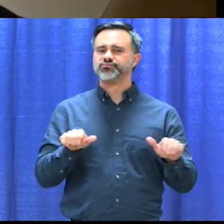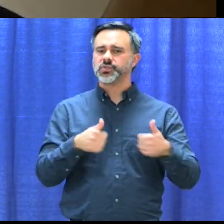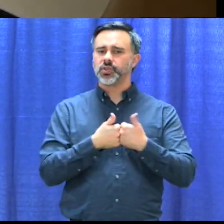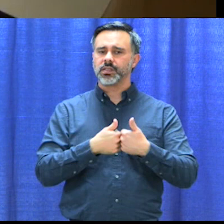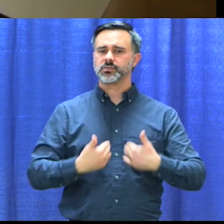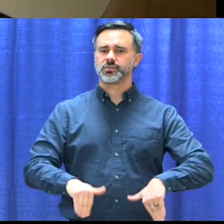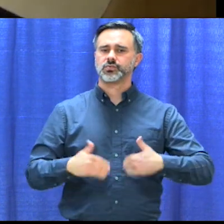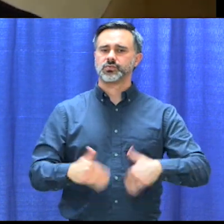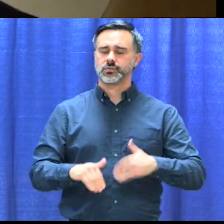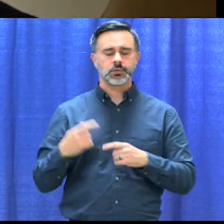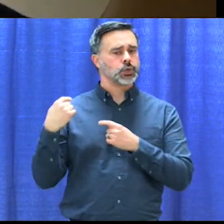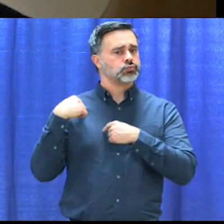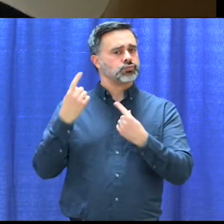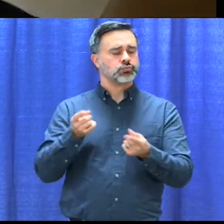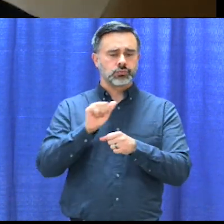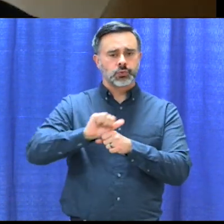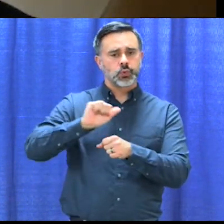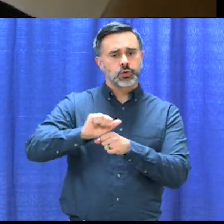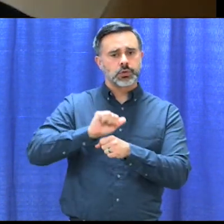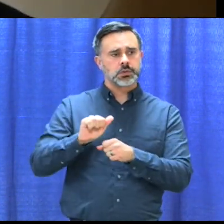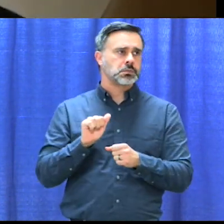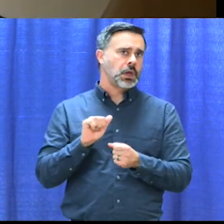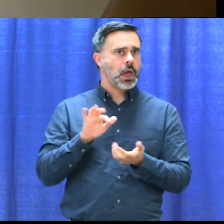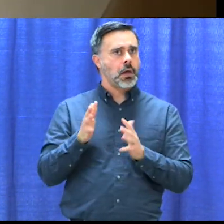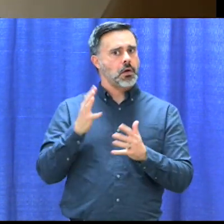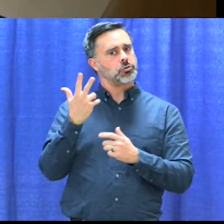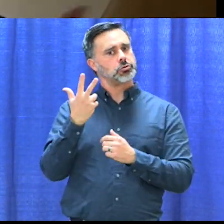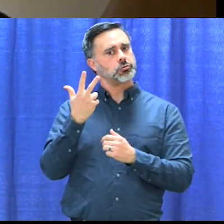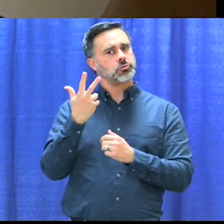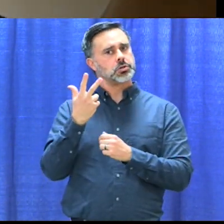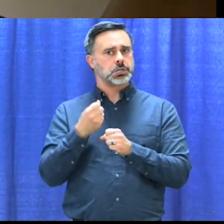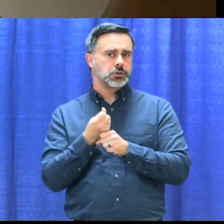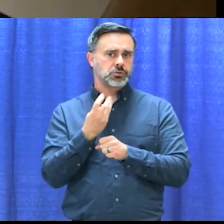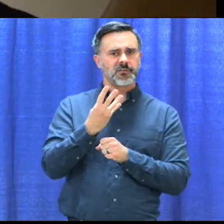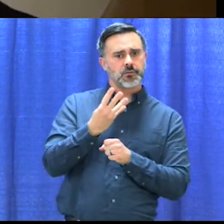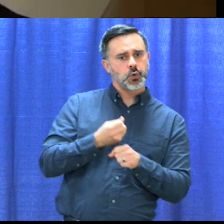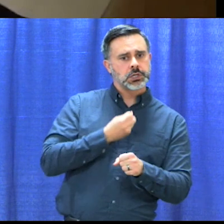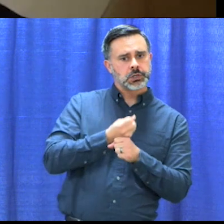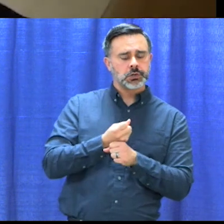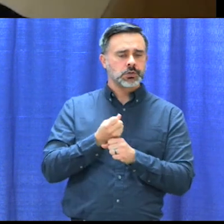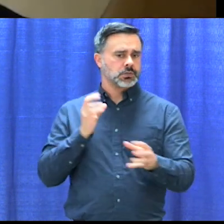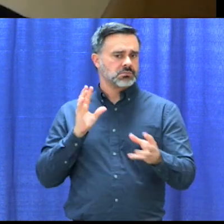We have been working for about three years now four years trying to find a way to see